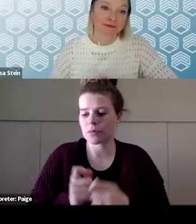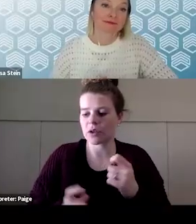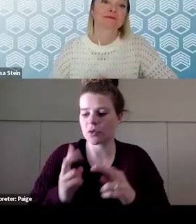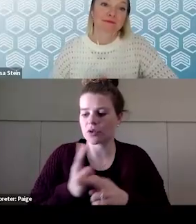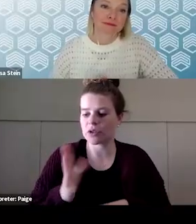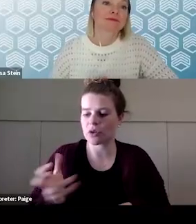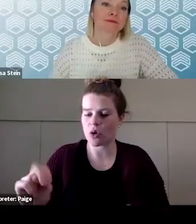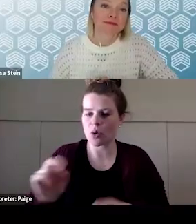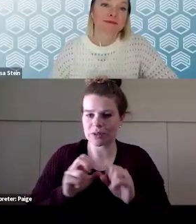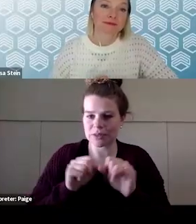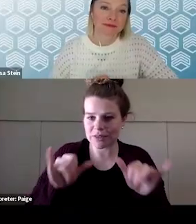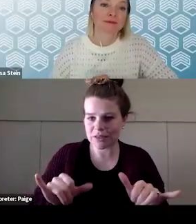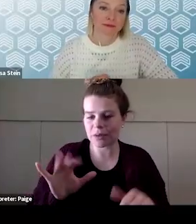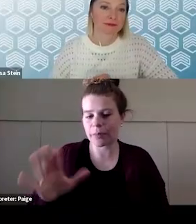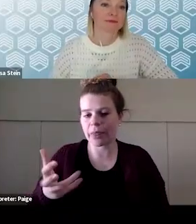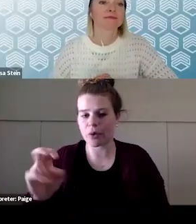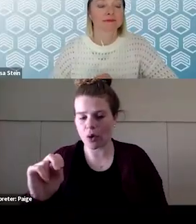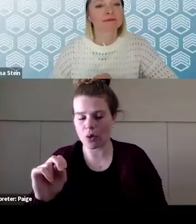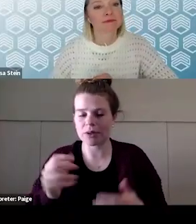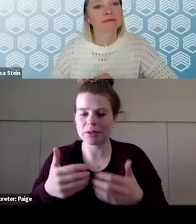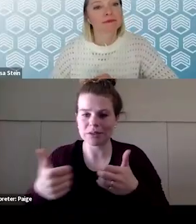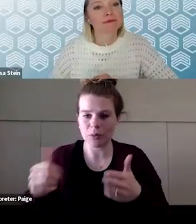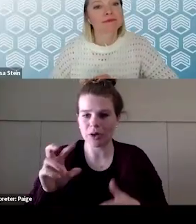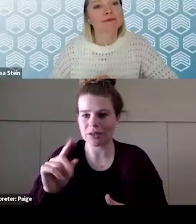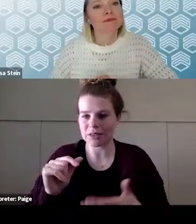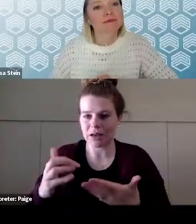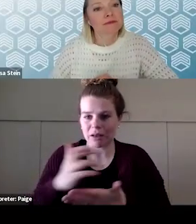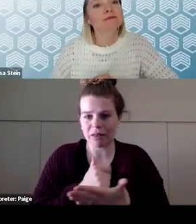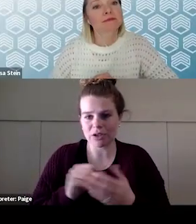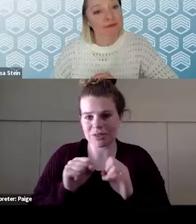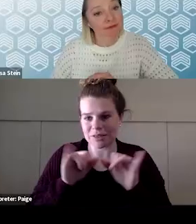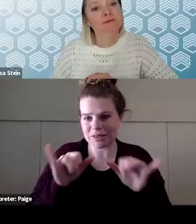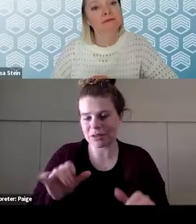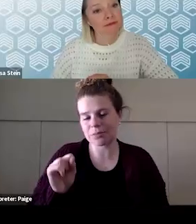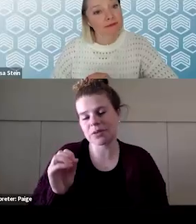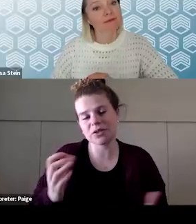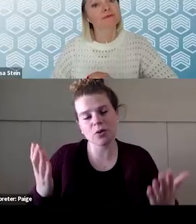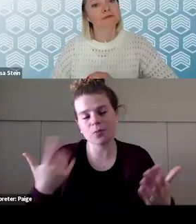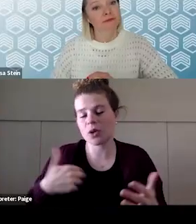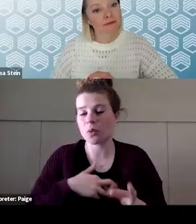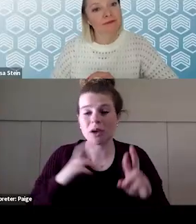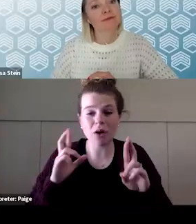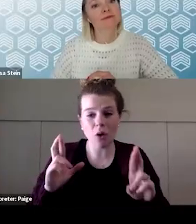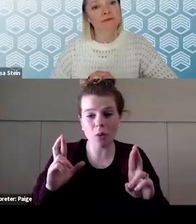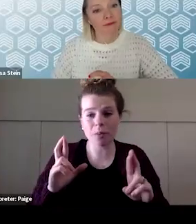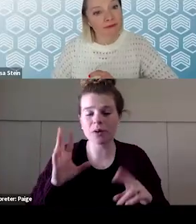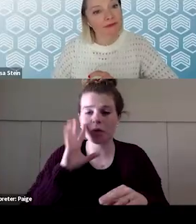everyone using their own separate data collection system. And so we're hoping to streamline that.